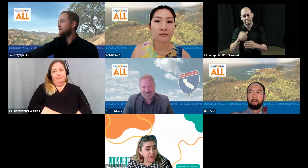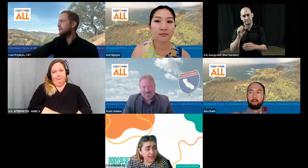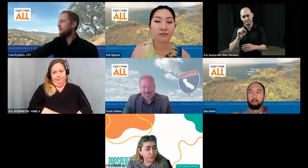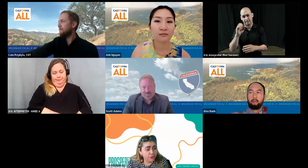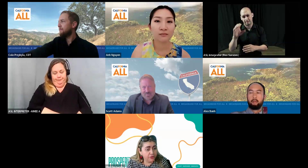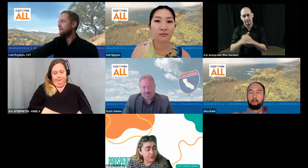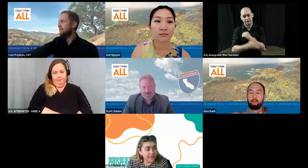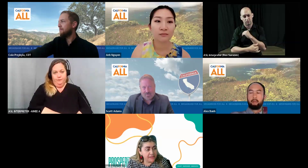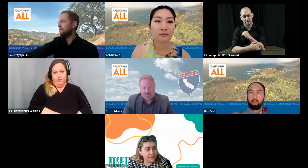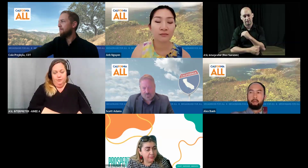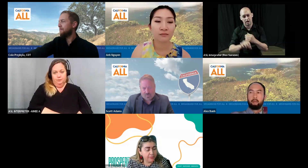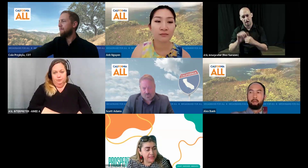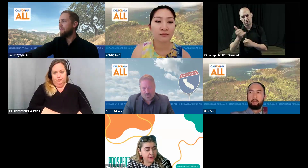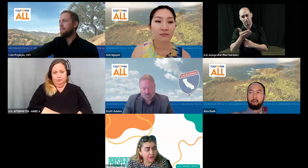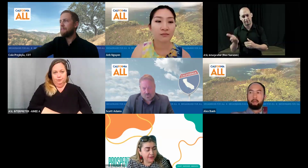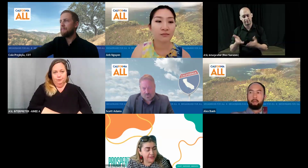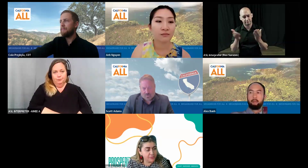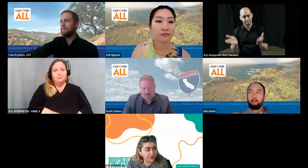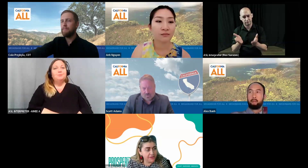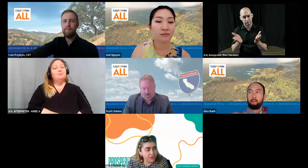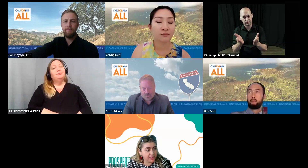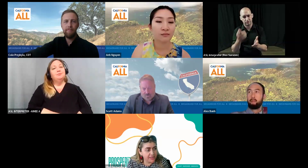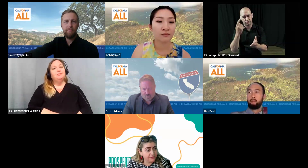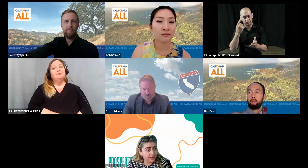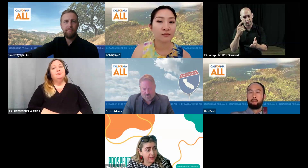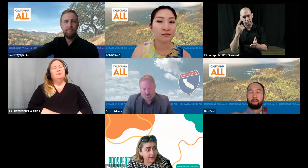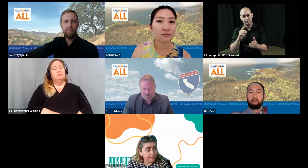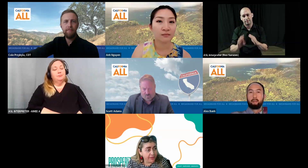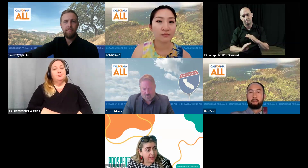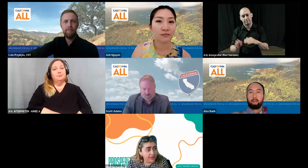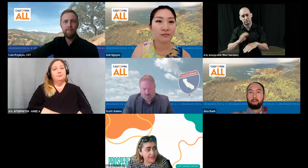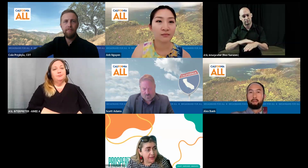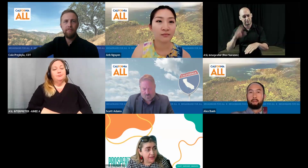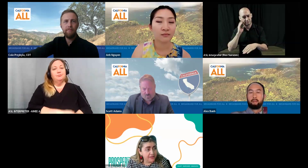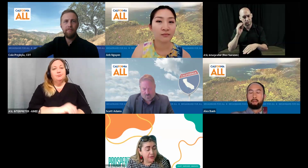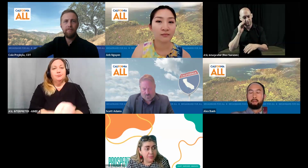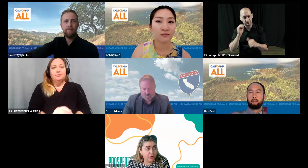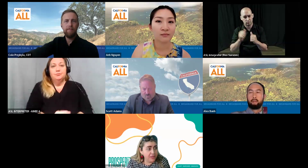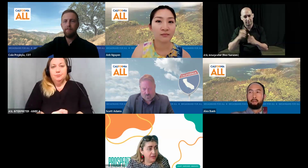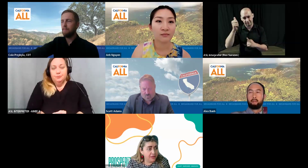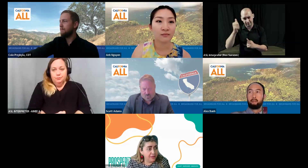only thing I would urge based on our experience with the CASF funding is that the reporting can